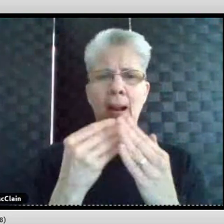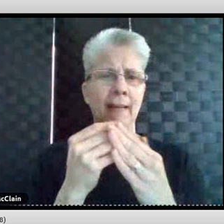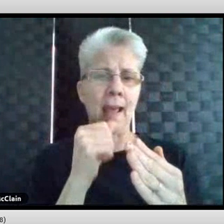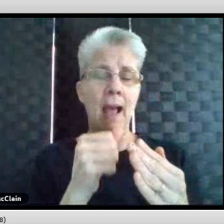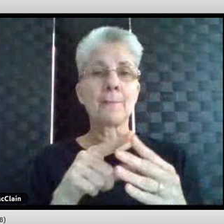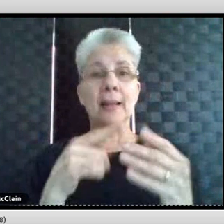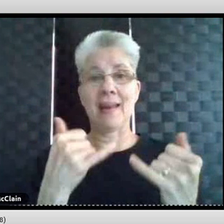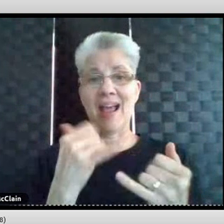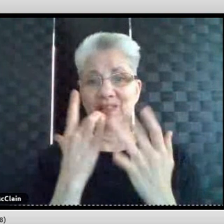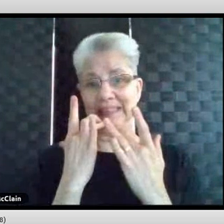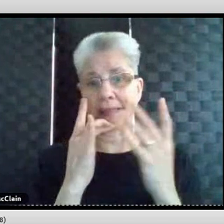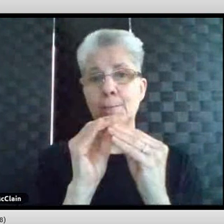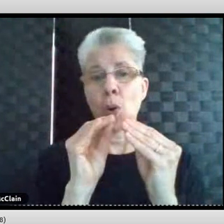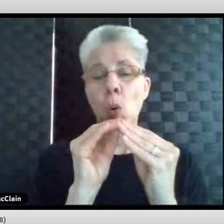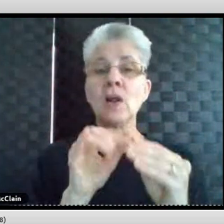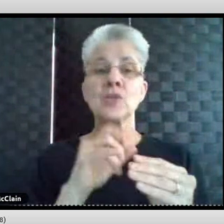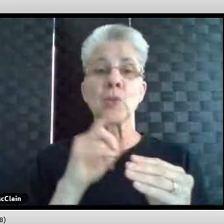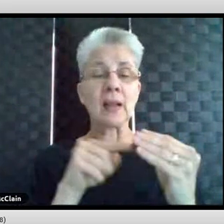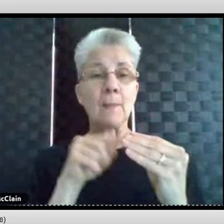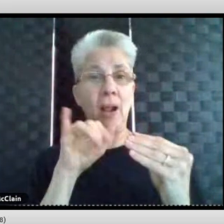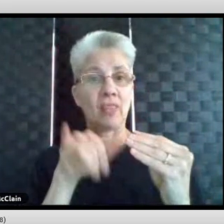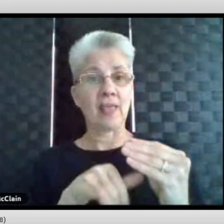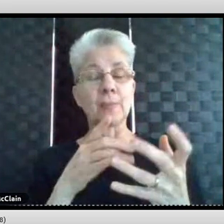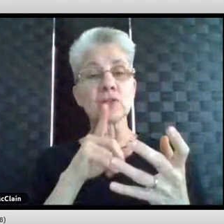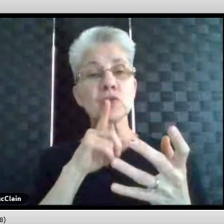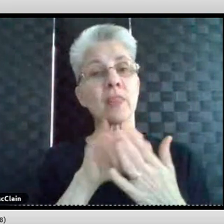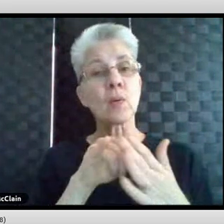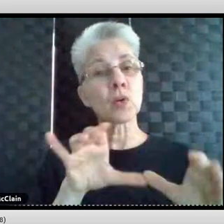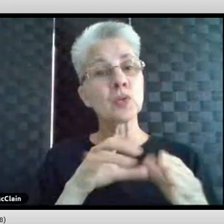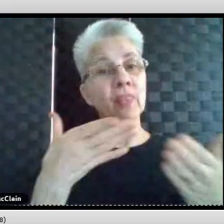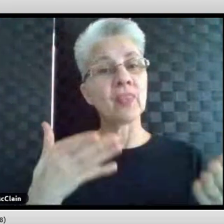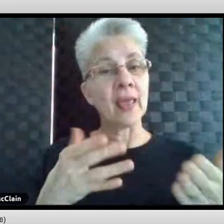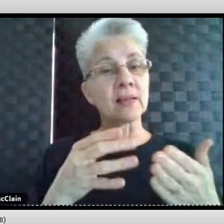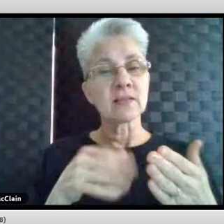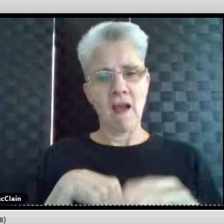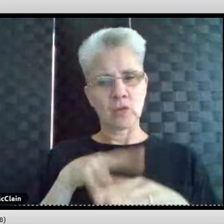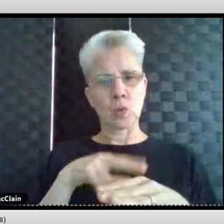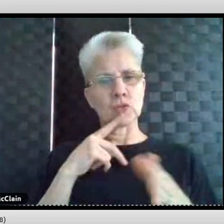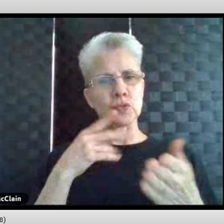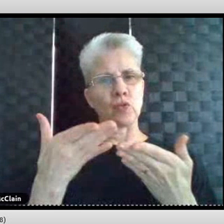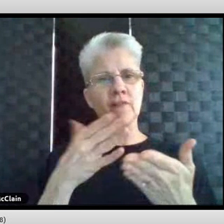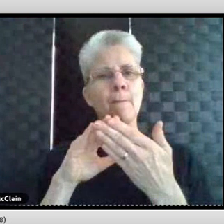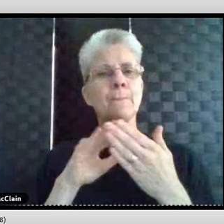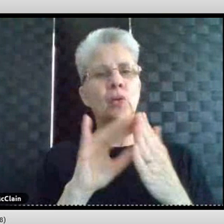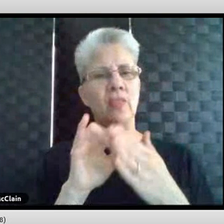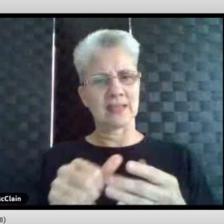So as we think about that, we want to make sure we're doing things, of course, to serve our community. That's first and foremost.